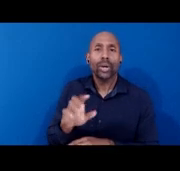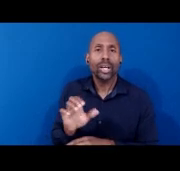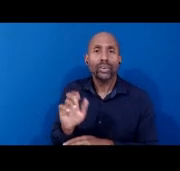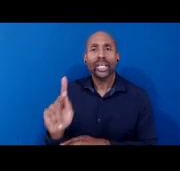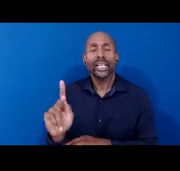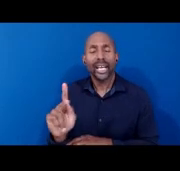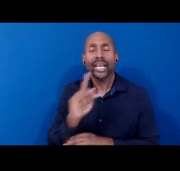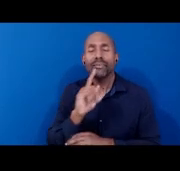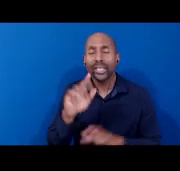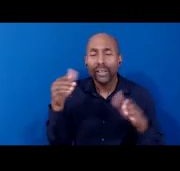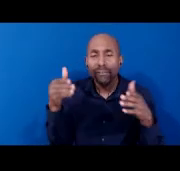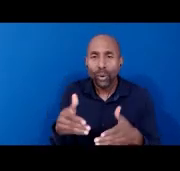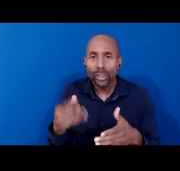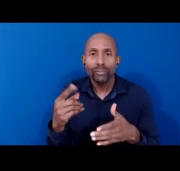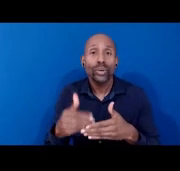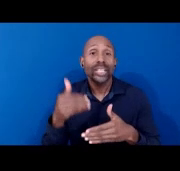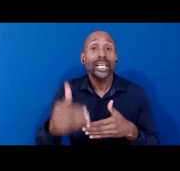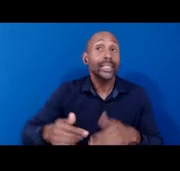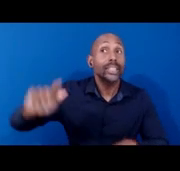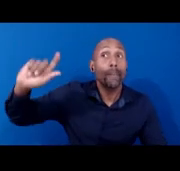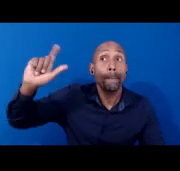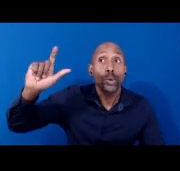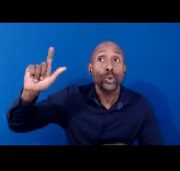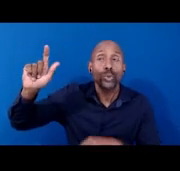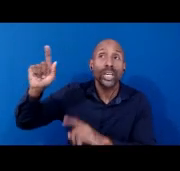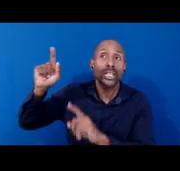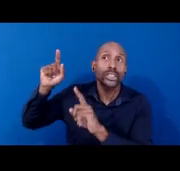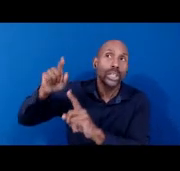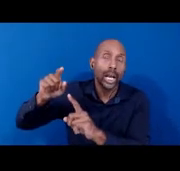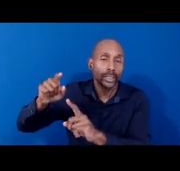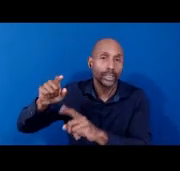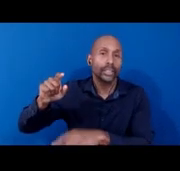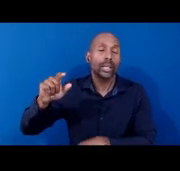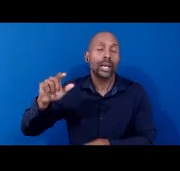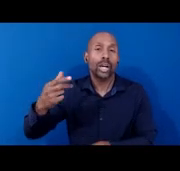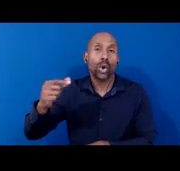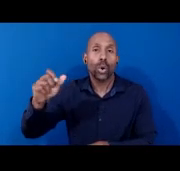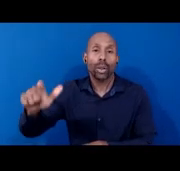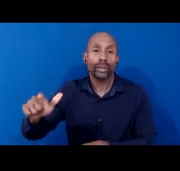Next slide, please, again, OK.